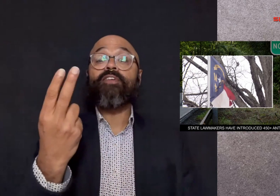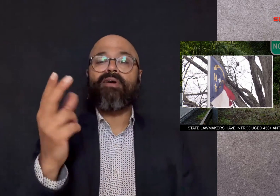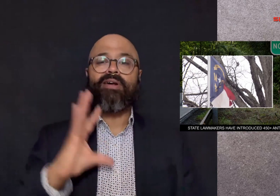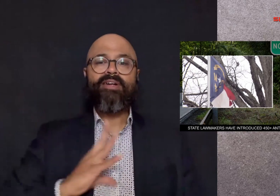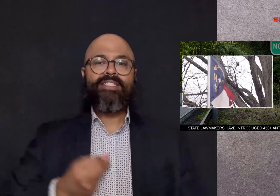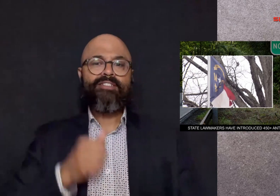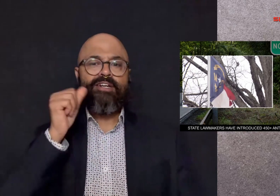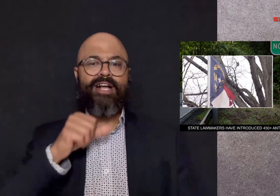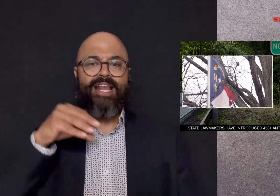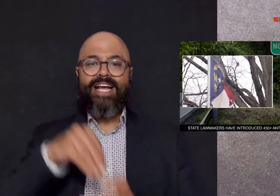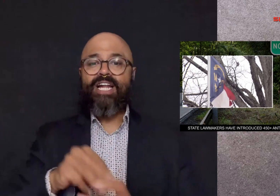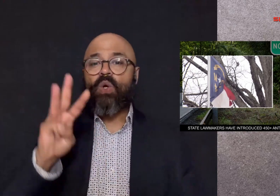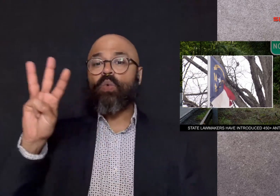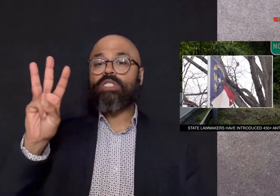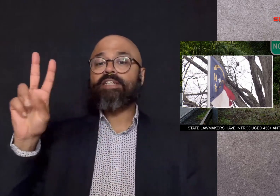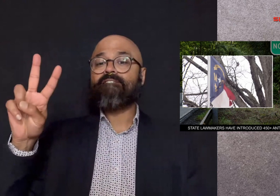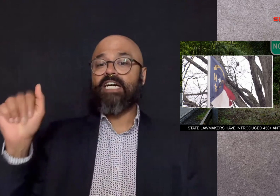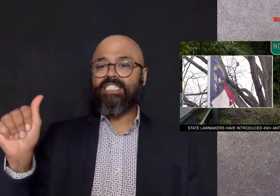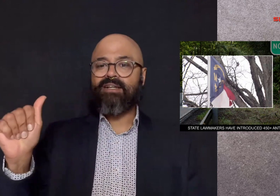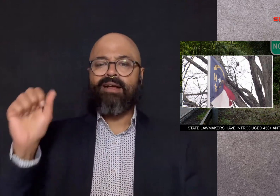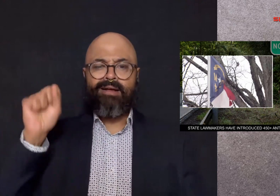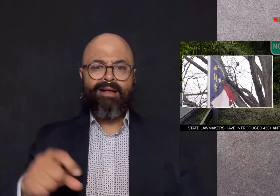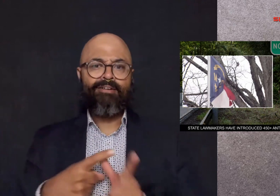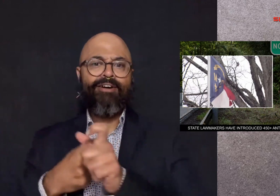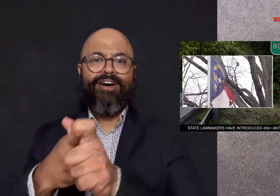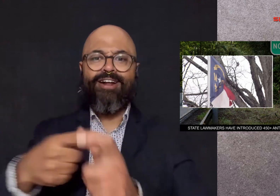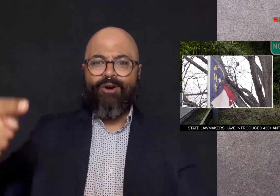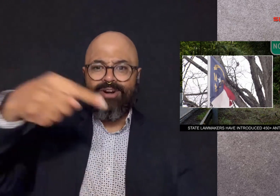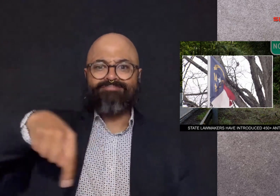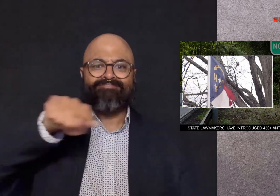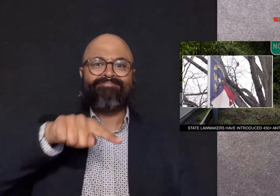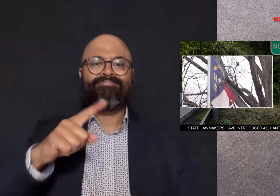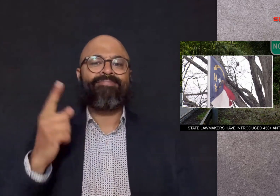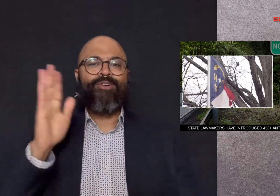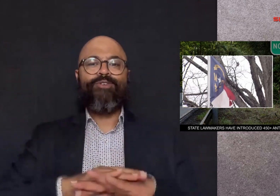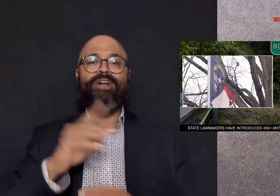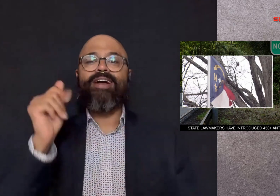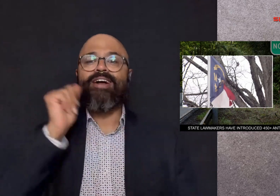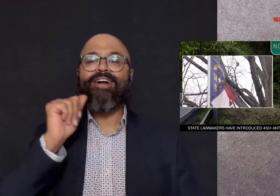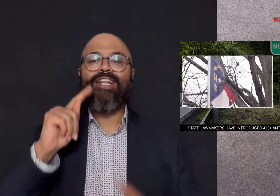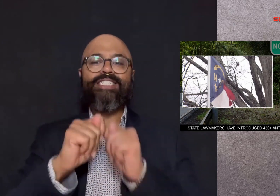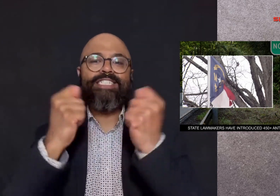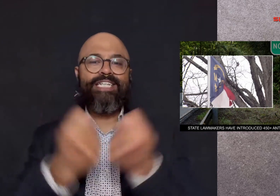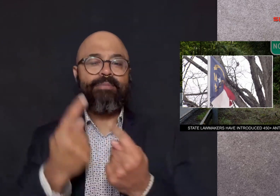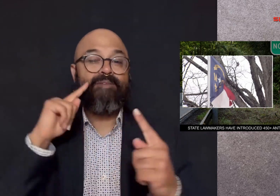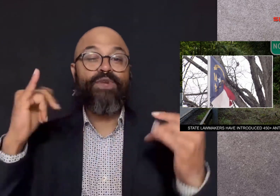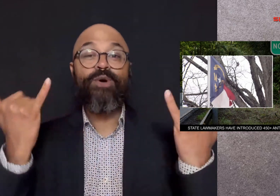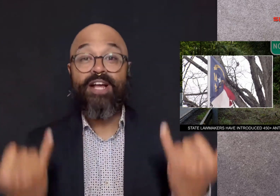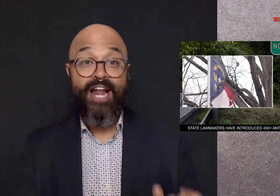the ruling means a 12-year-old transgender girl in West Virginia can run track on the girls team for now